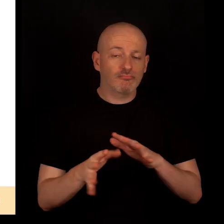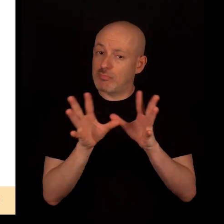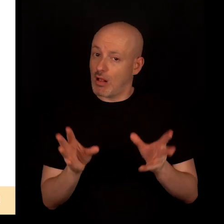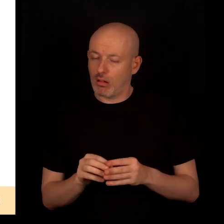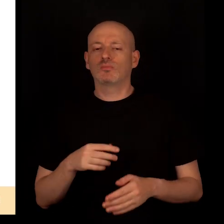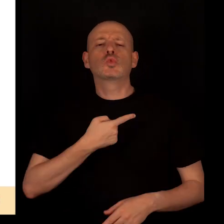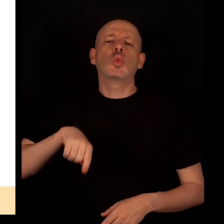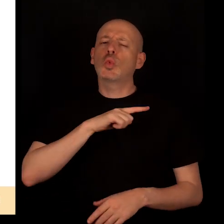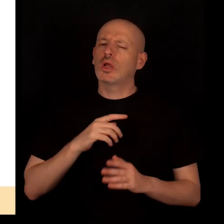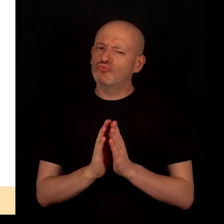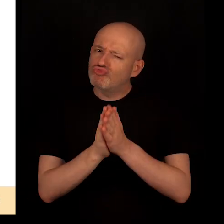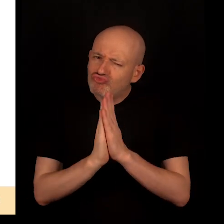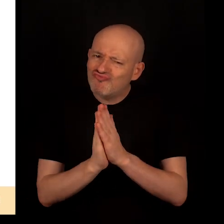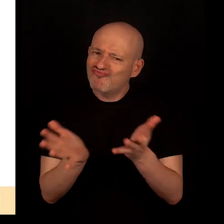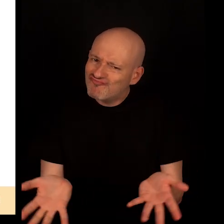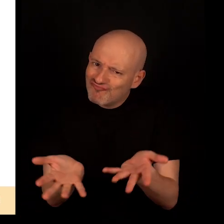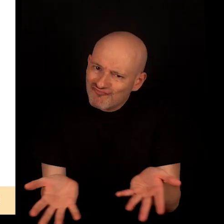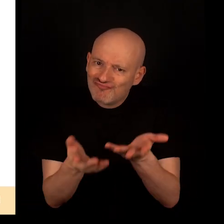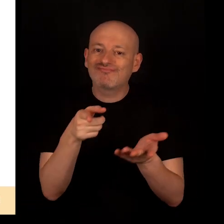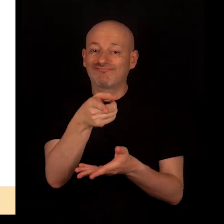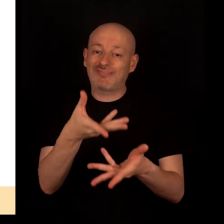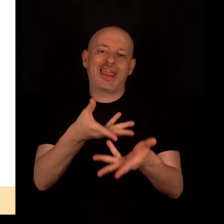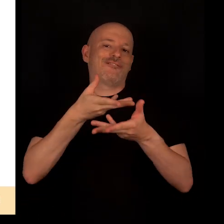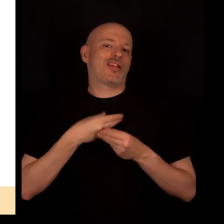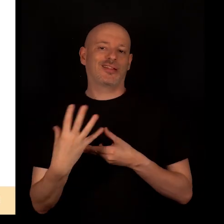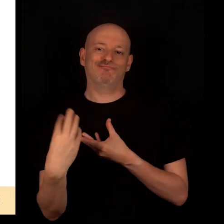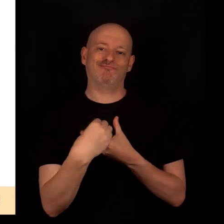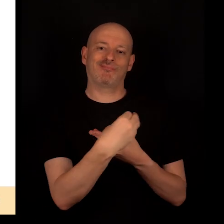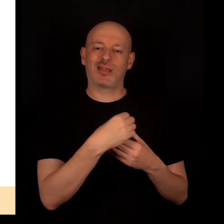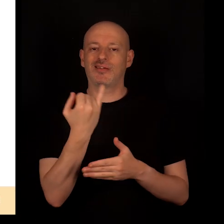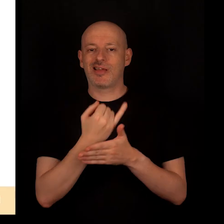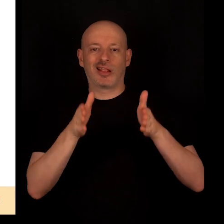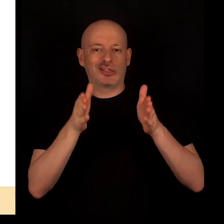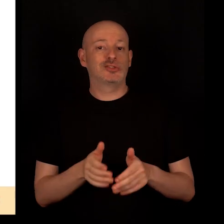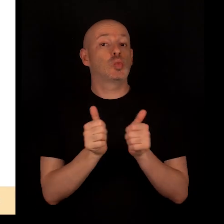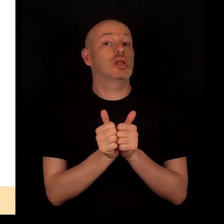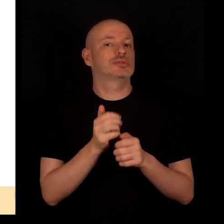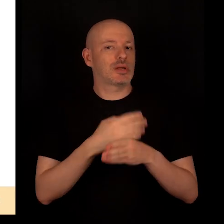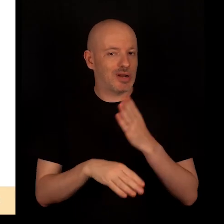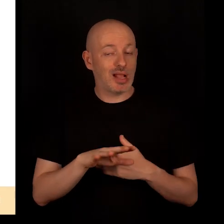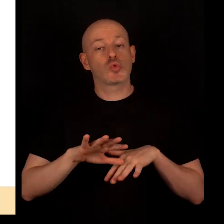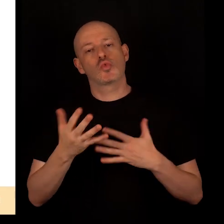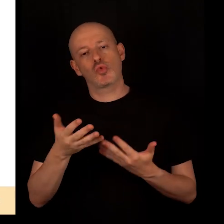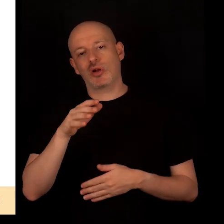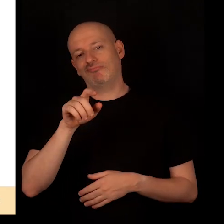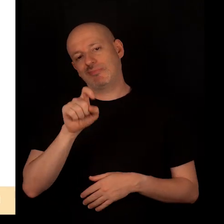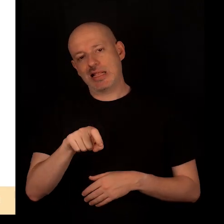we really encourage you to invite artists with a disability, with some accessibility needs.